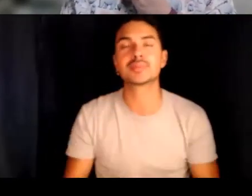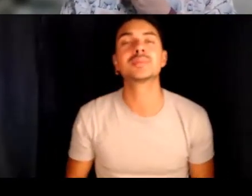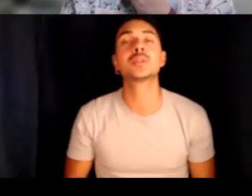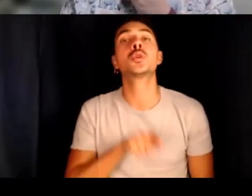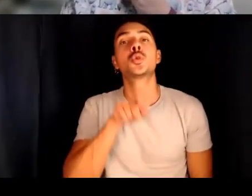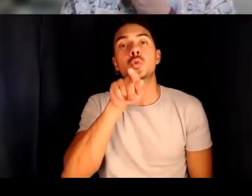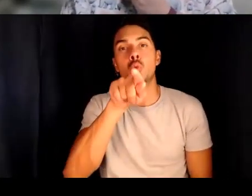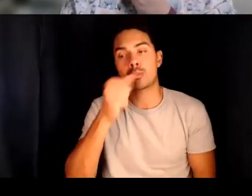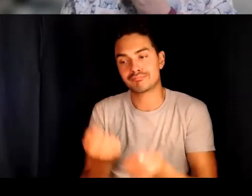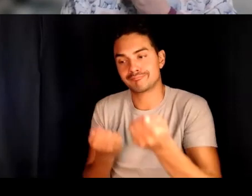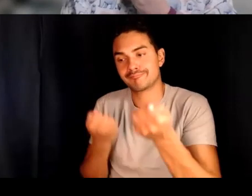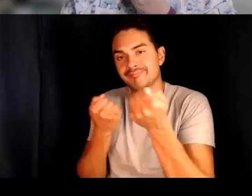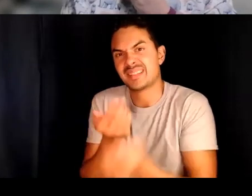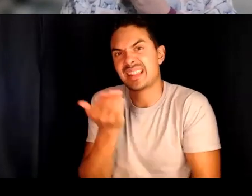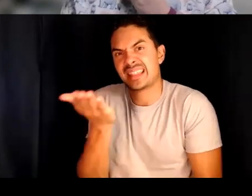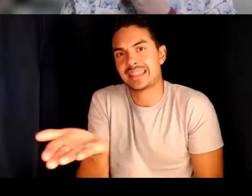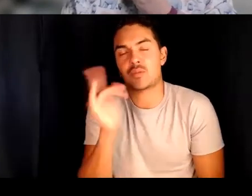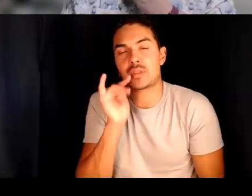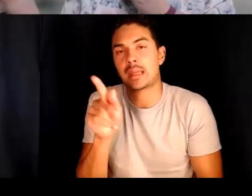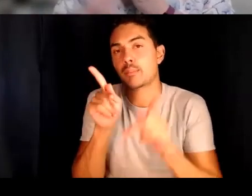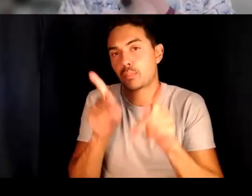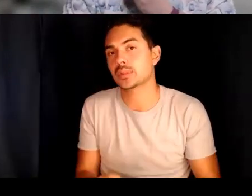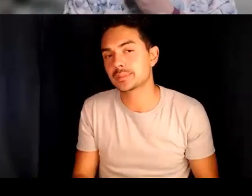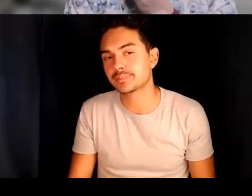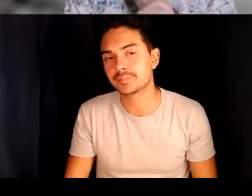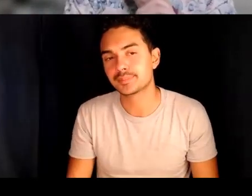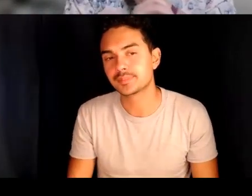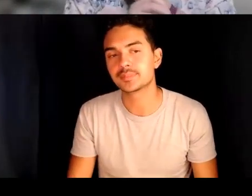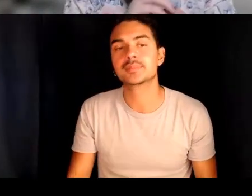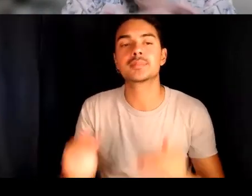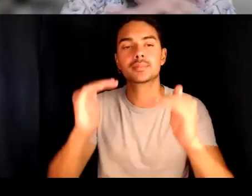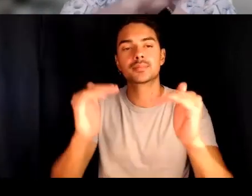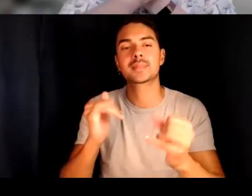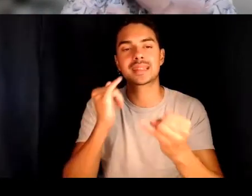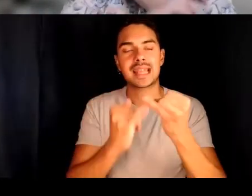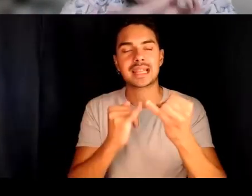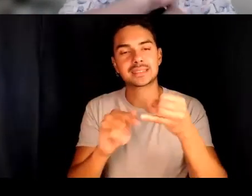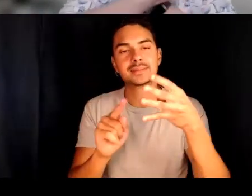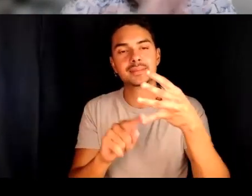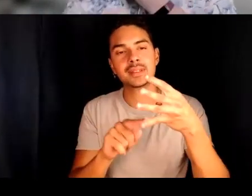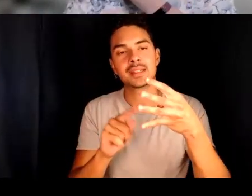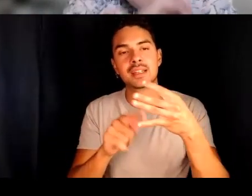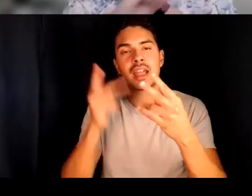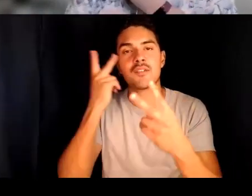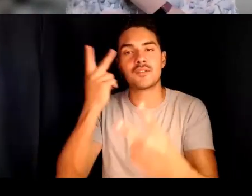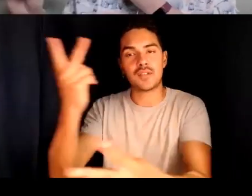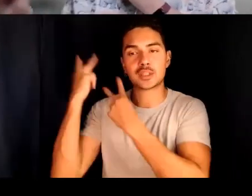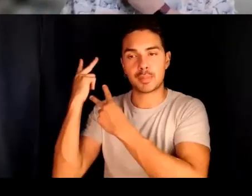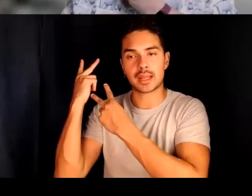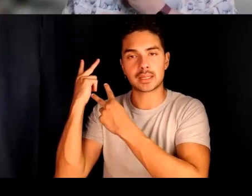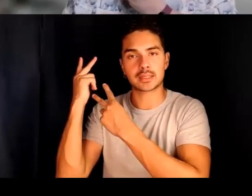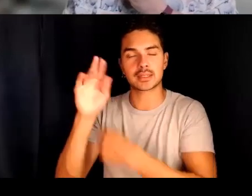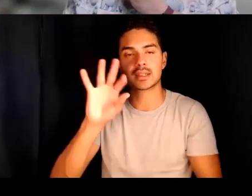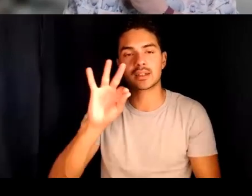And then flashbacks. So flashbacks are when somebody reconnects. It feels like they are living that experience again.